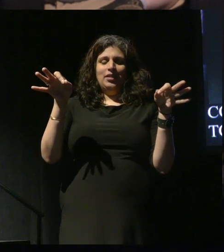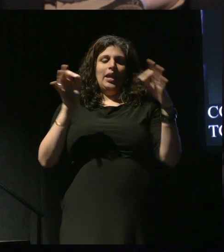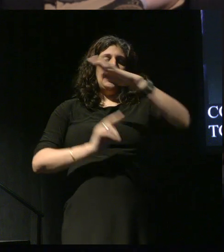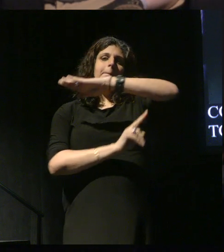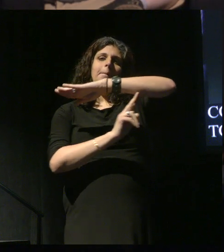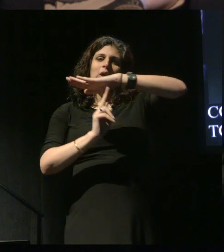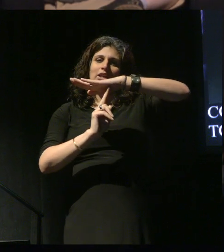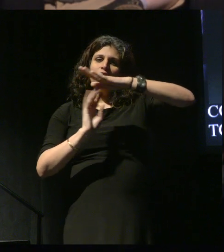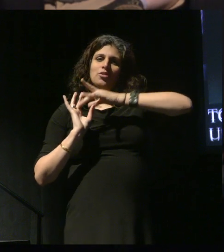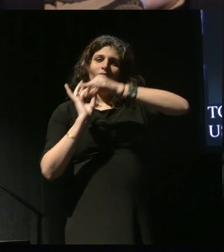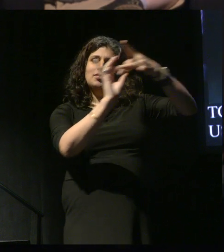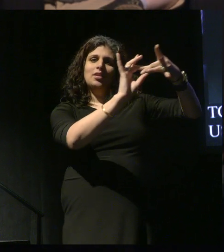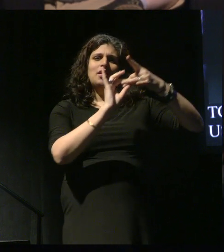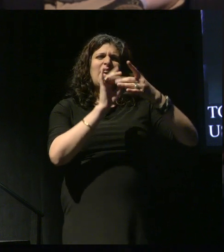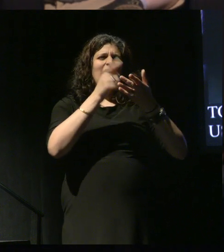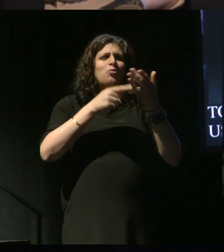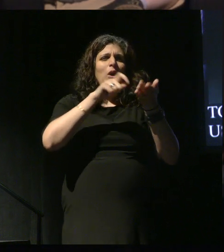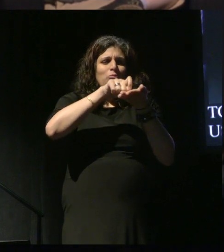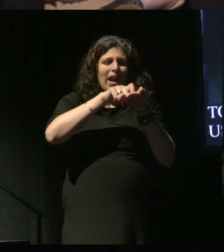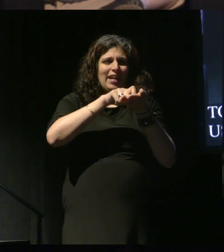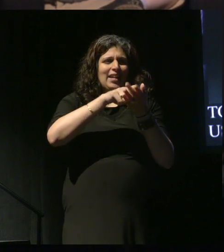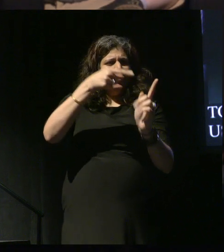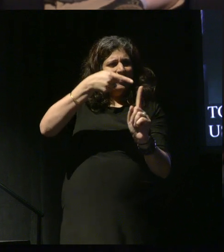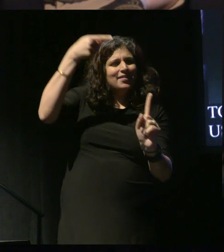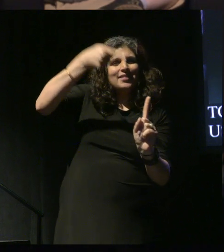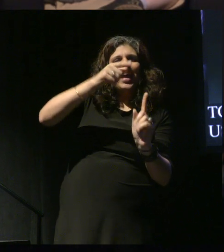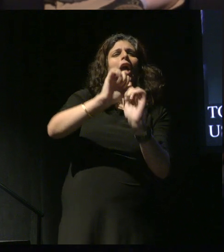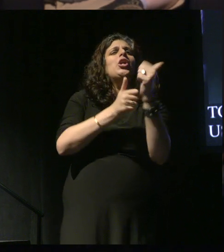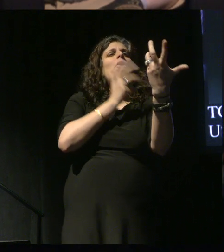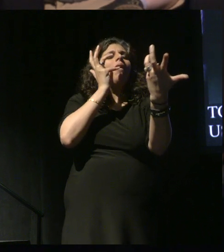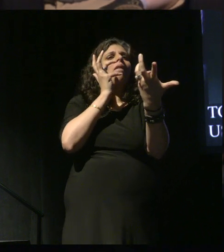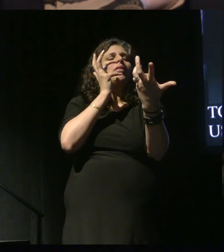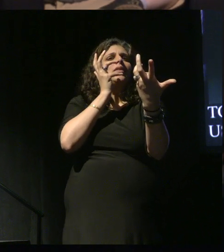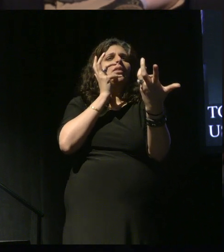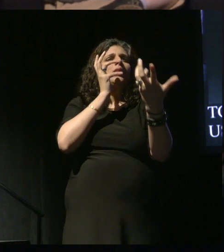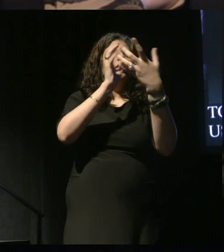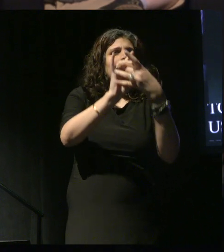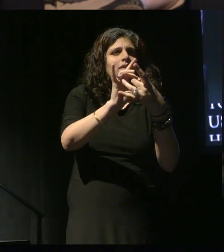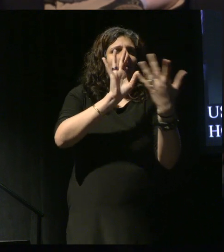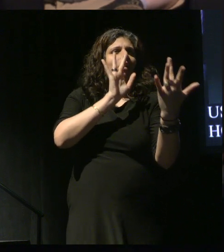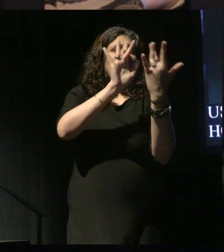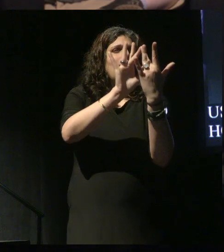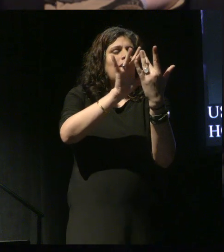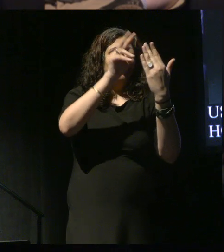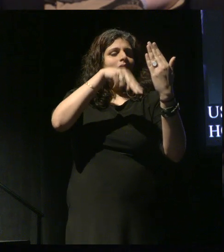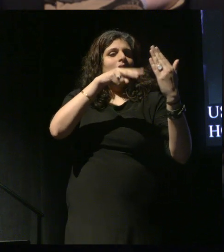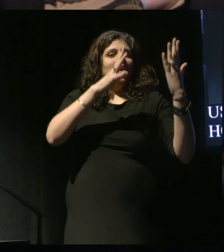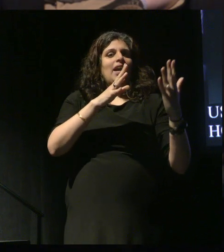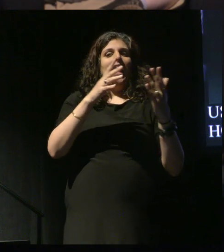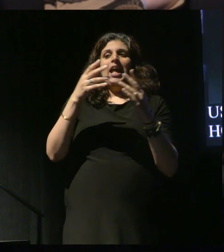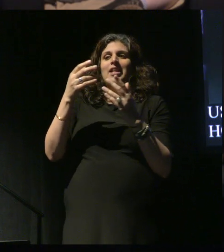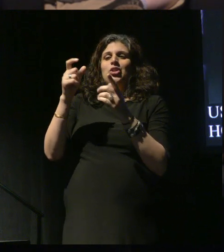that's so much of what writing is about, is how do you reach the reader and that the word you used embodiment.